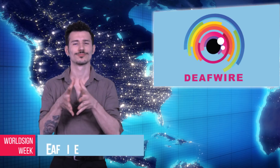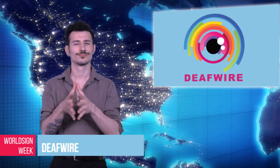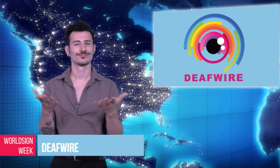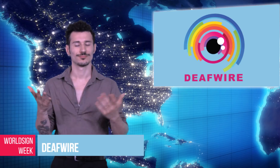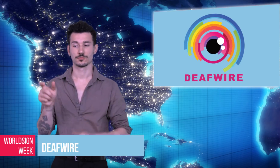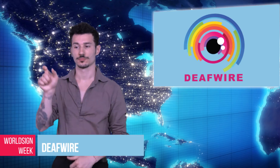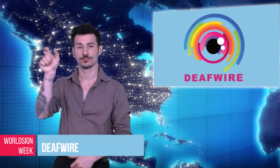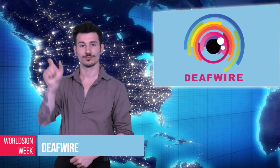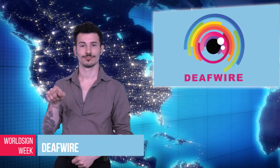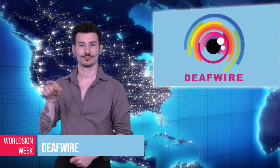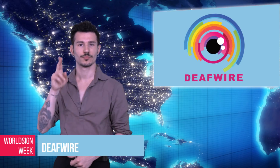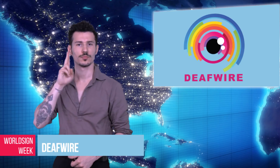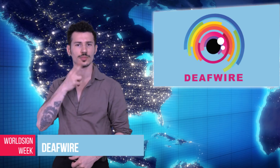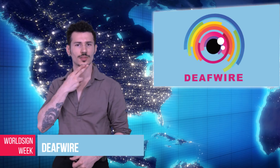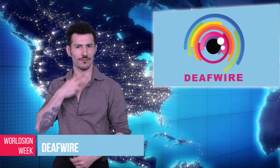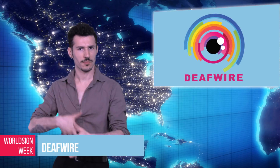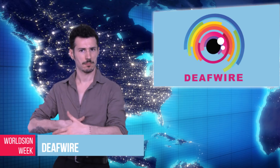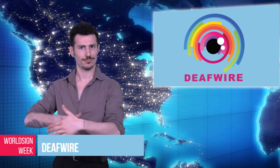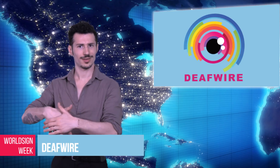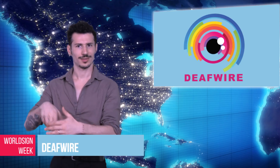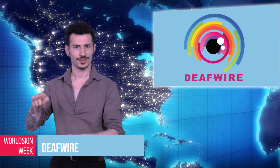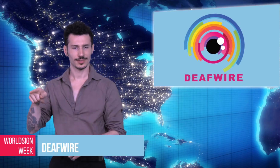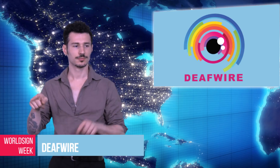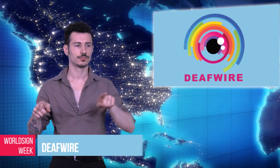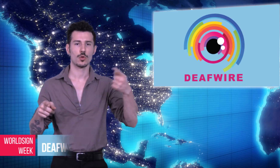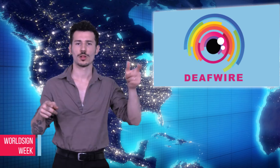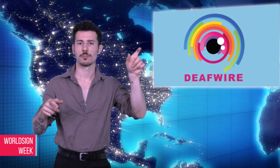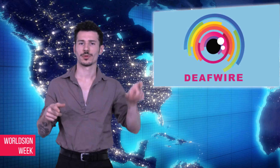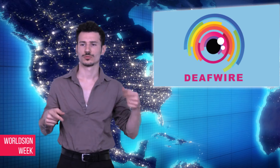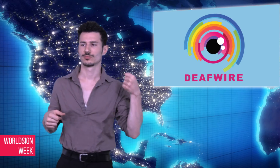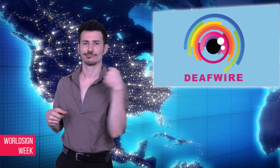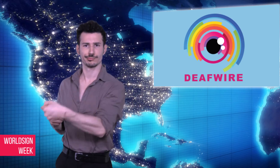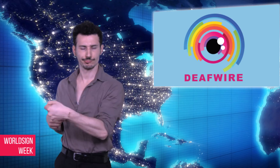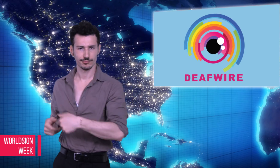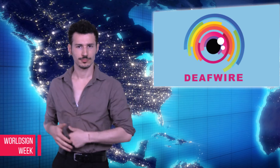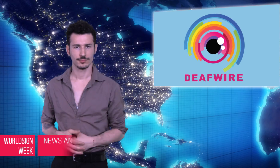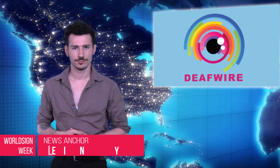Alessio: Deaf Pregnant American is assaulted on flight